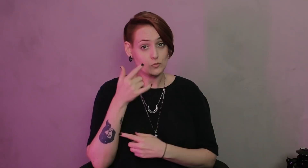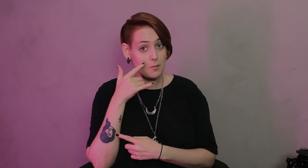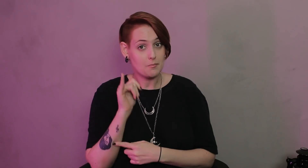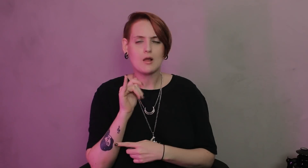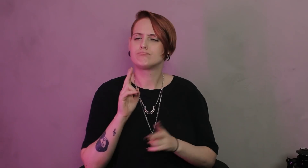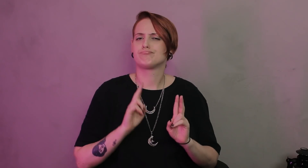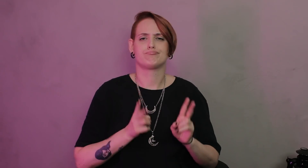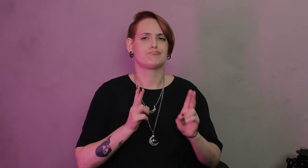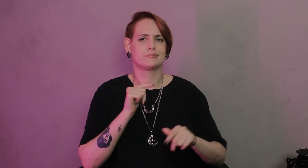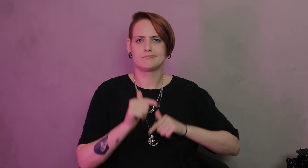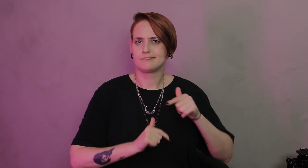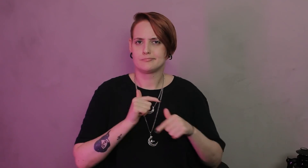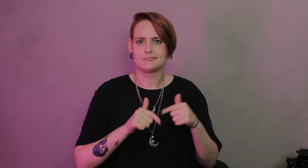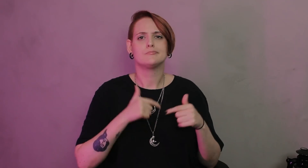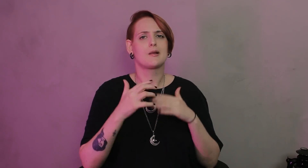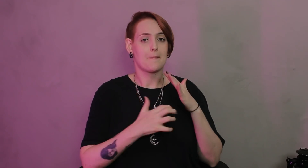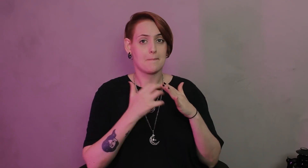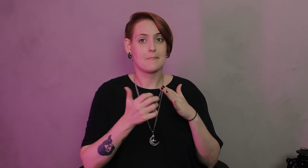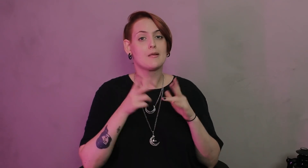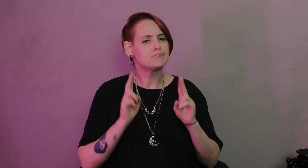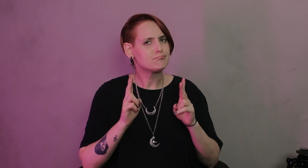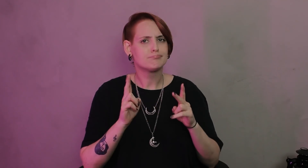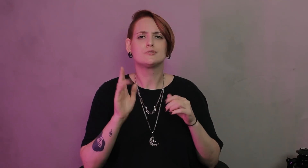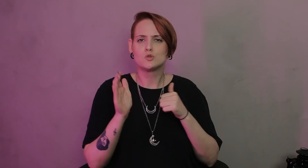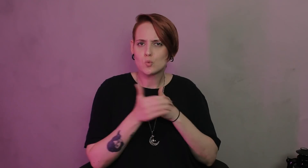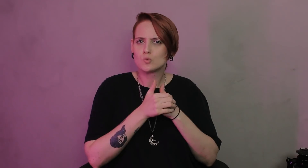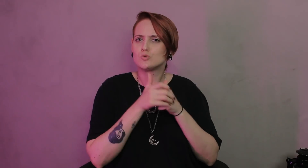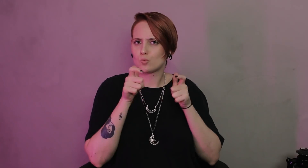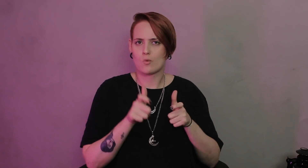His father continued to serve the company, even in hiding.